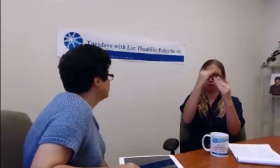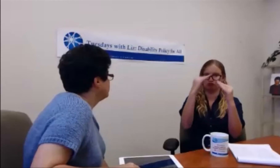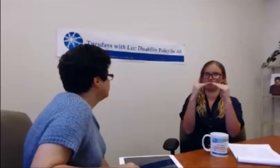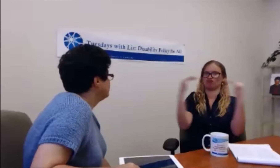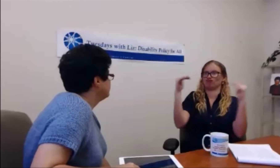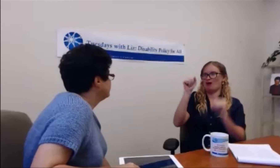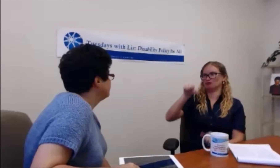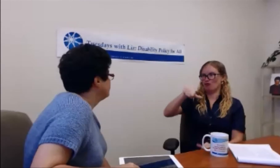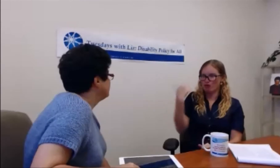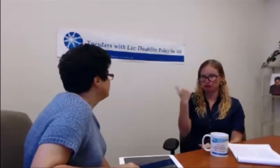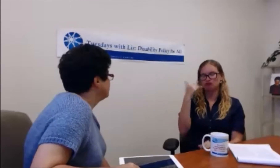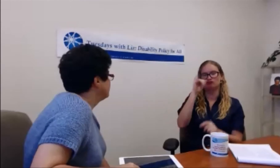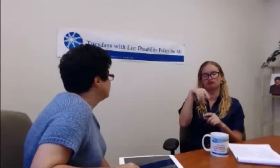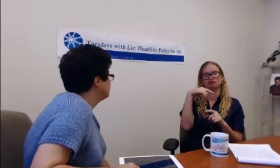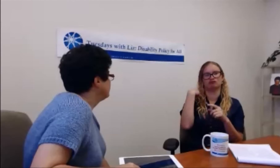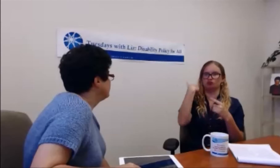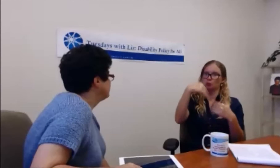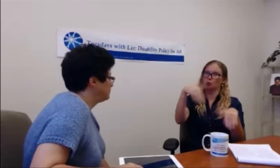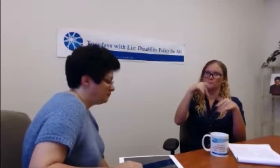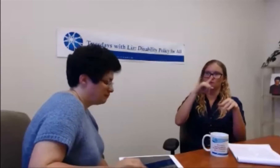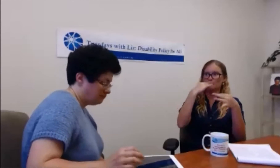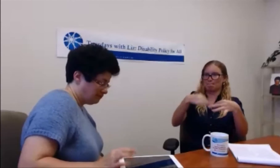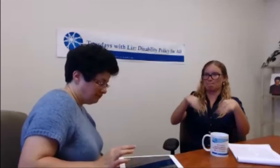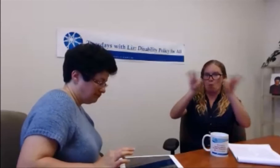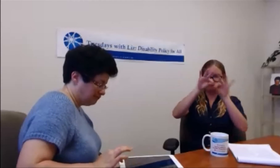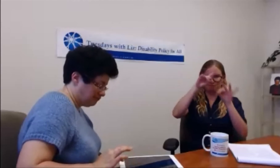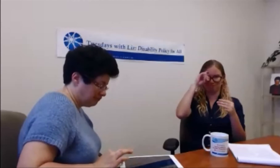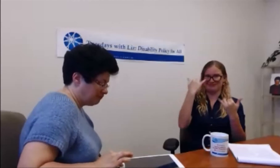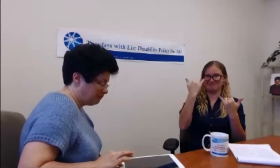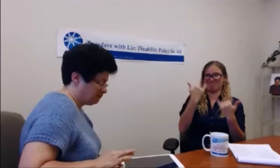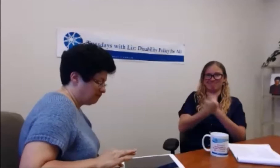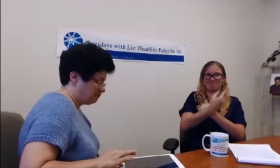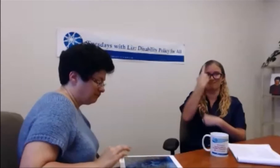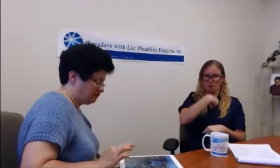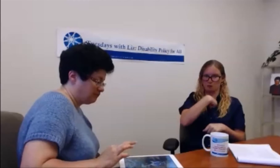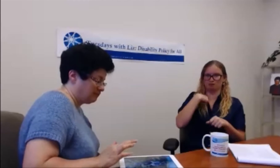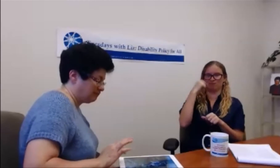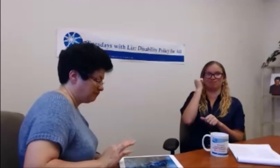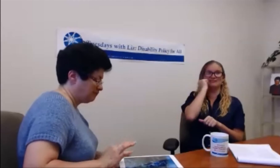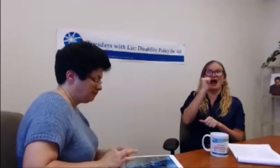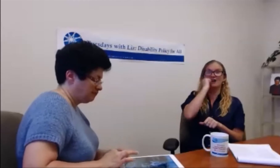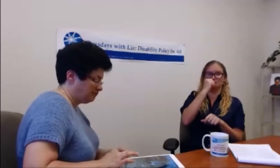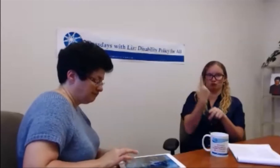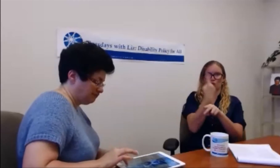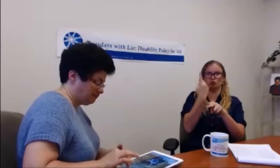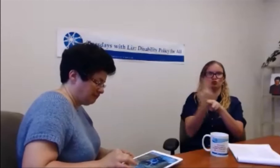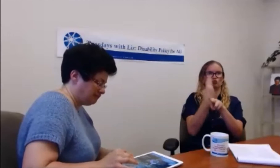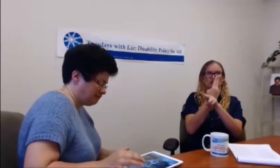gather information equal to others. This is very very important, because these days, daily